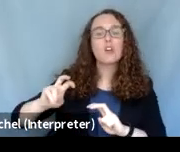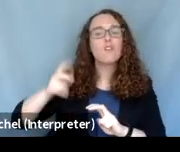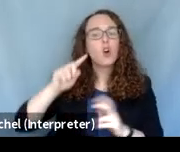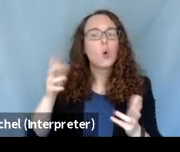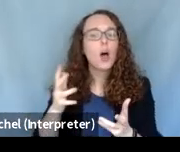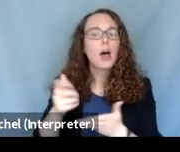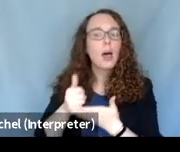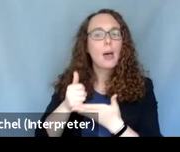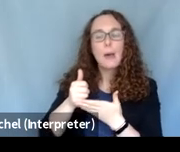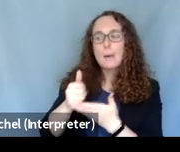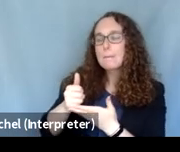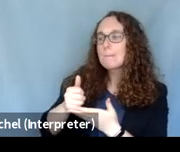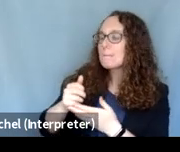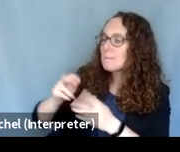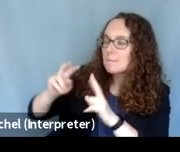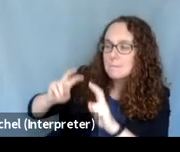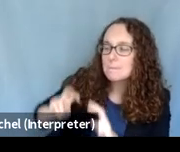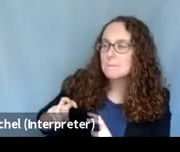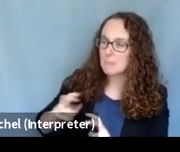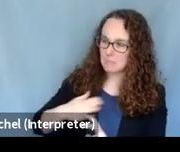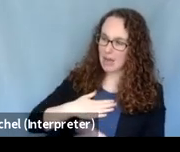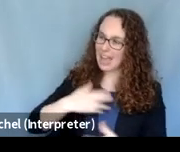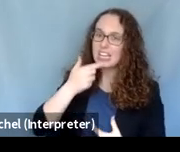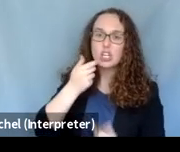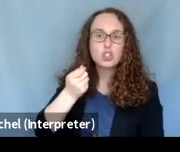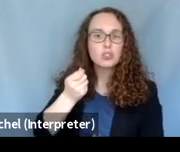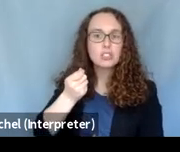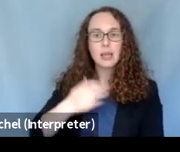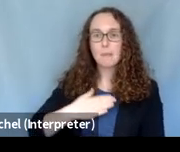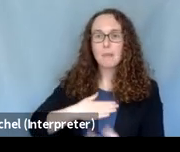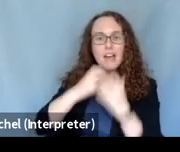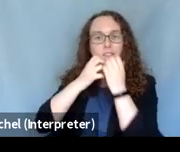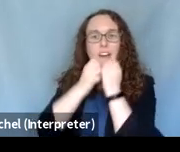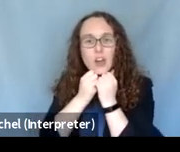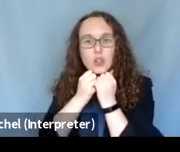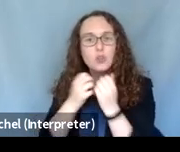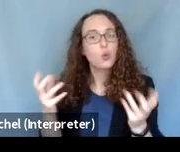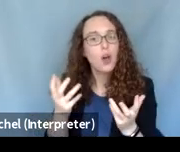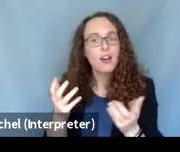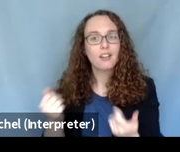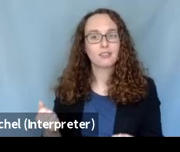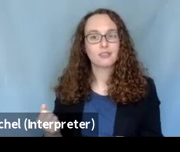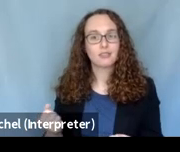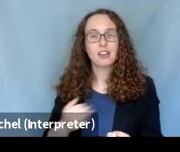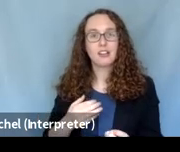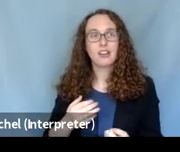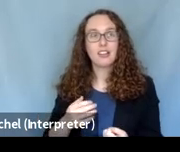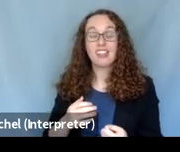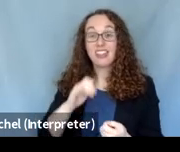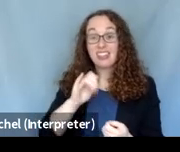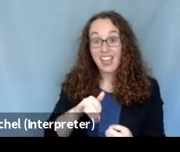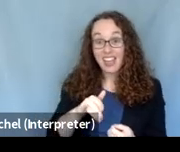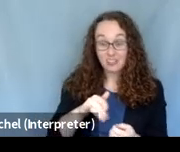how they tie and apply to you and your future, your career,